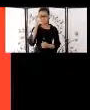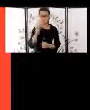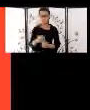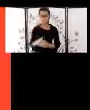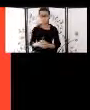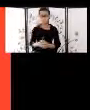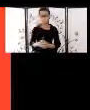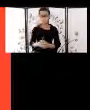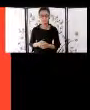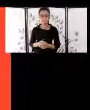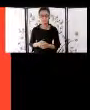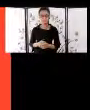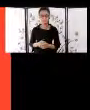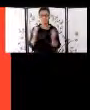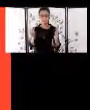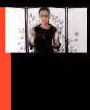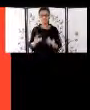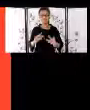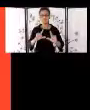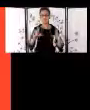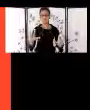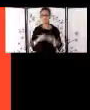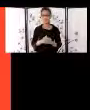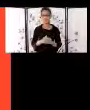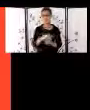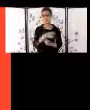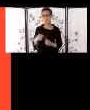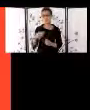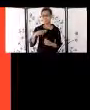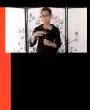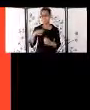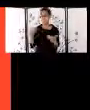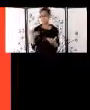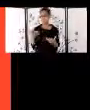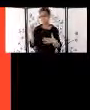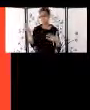So next slide, what can you apply for? I’ll reiterate here that the goal of this